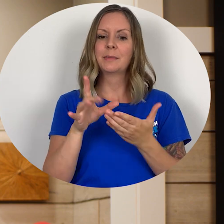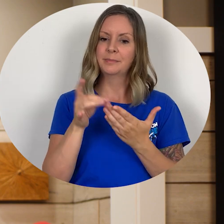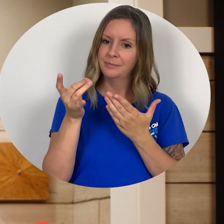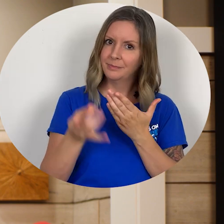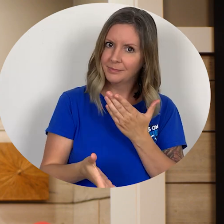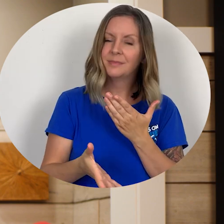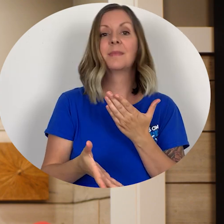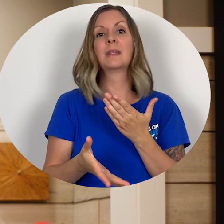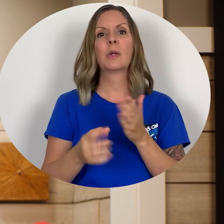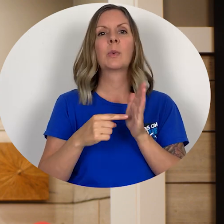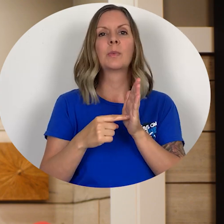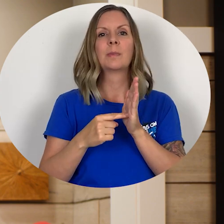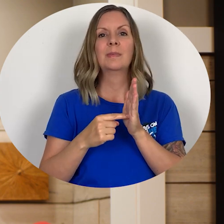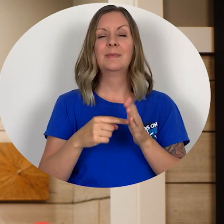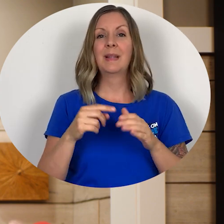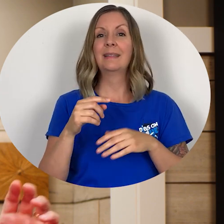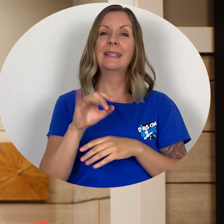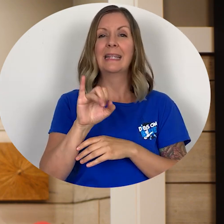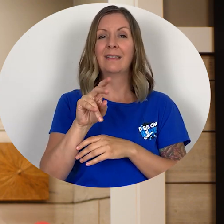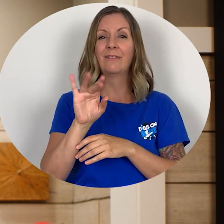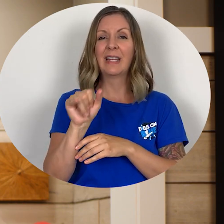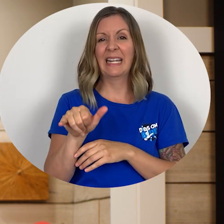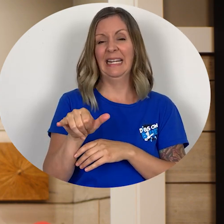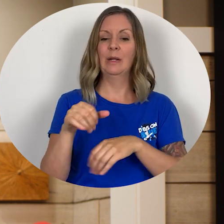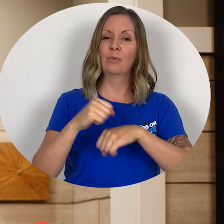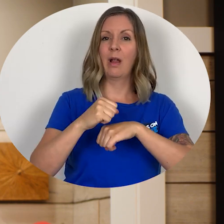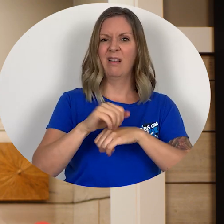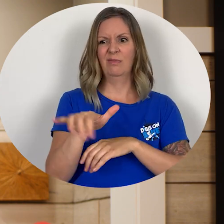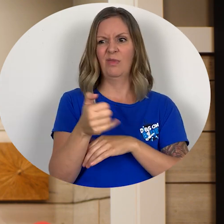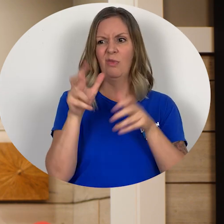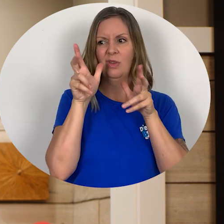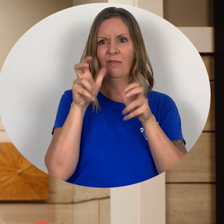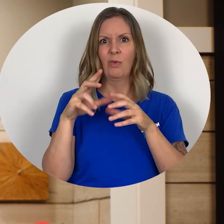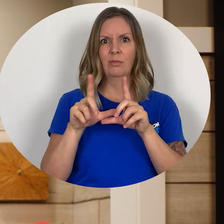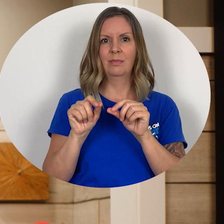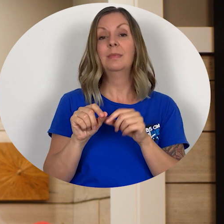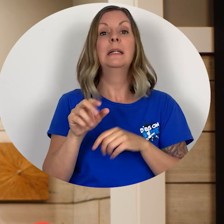well as his villainous minions, while the Hero players try to defeat him by using cards